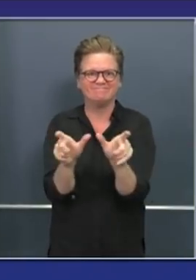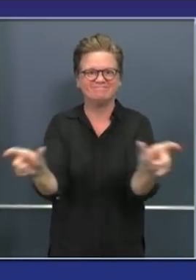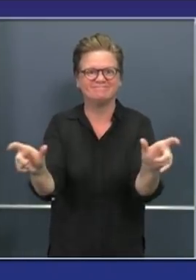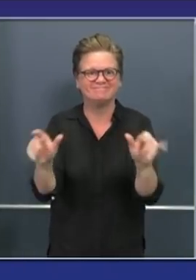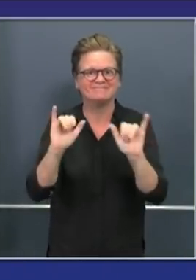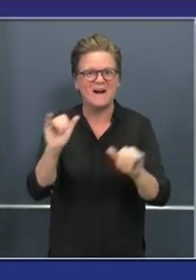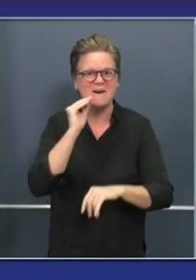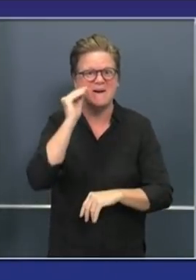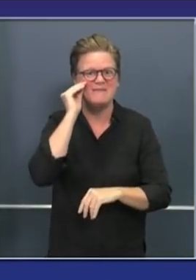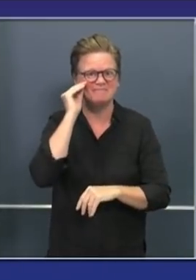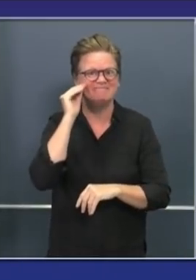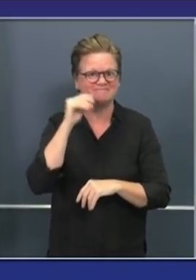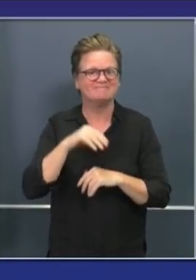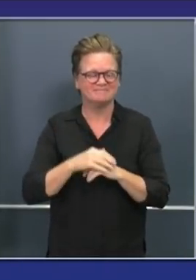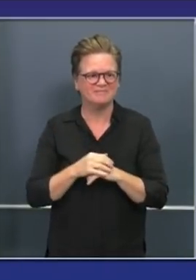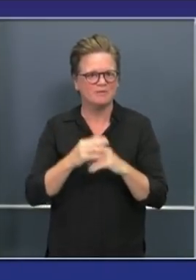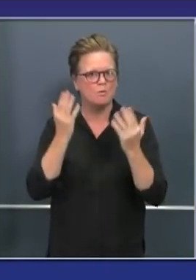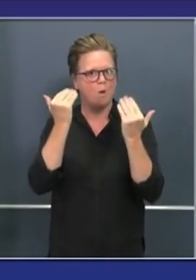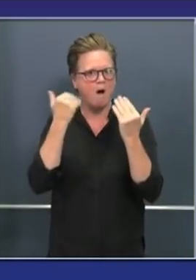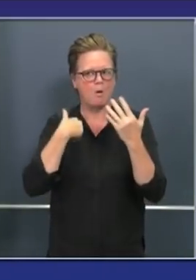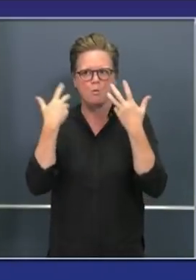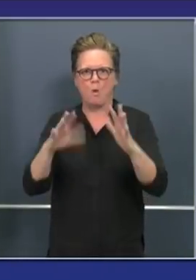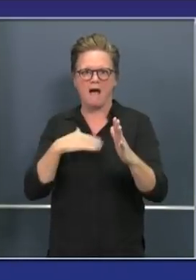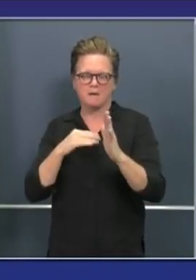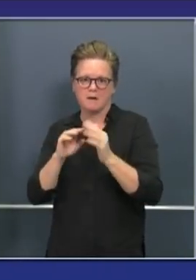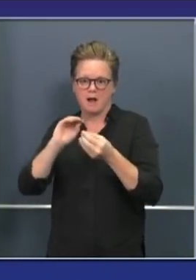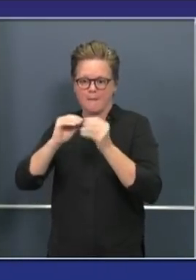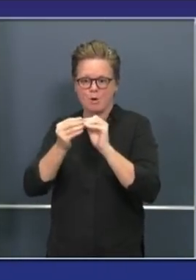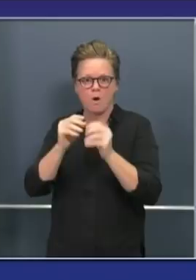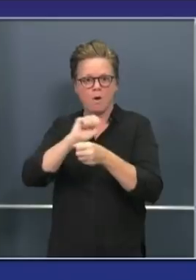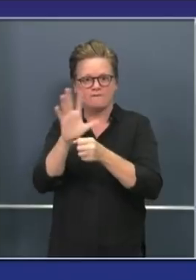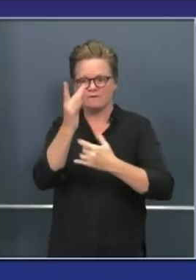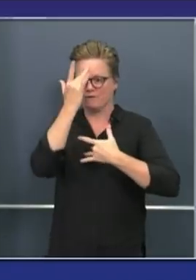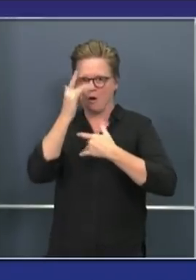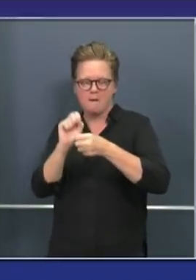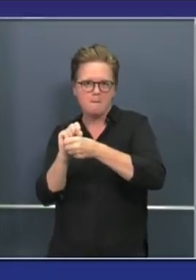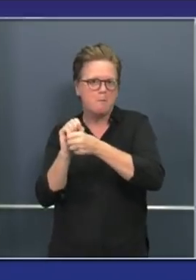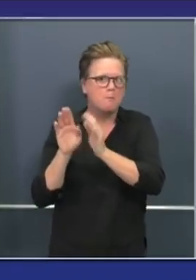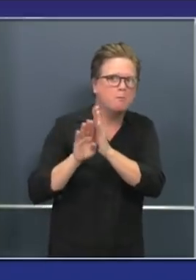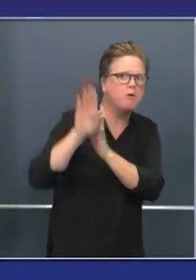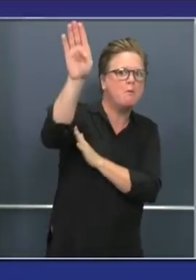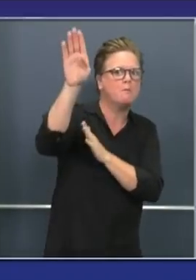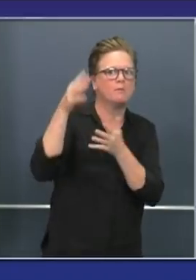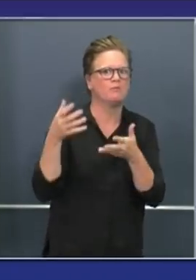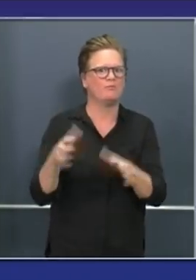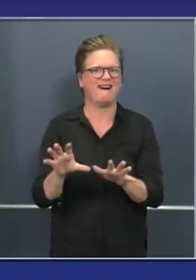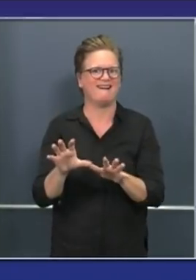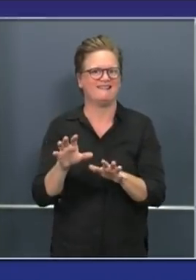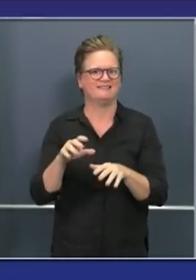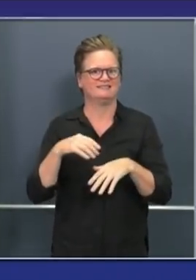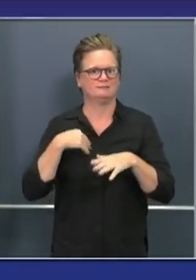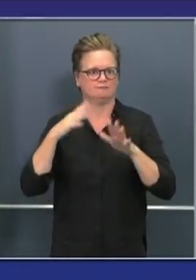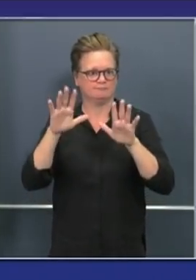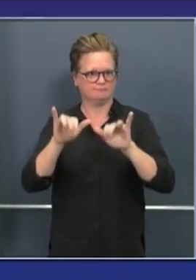ITS PURPOSE WAS SELF-EVIDENT. WE WANTED TO AVOID A MAJOR SPIKE IN COVID CASES AND WE WANTED TO BUY TIME TO BUILD OUT